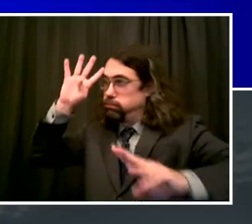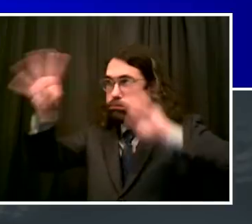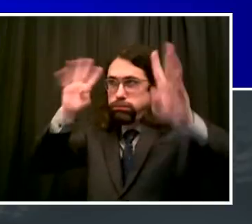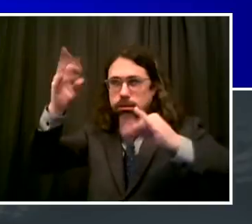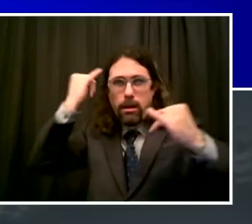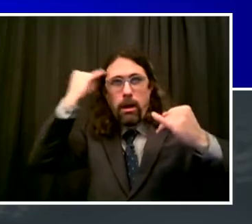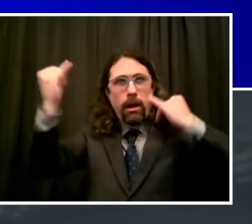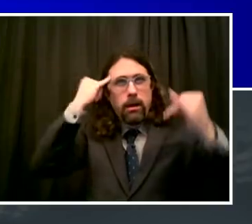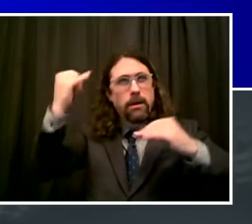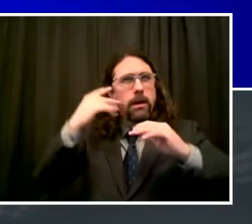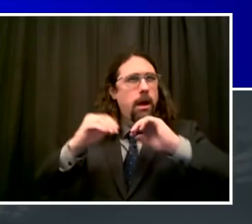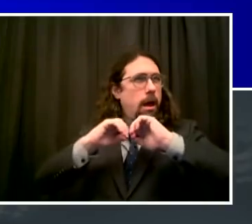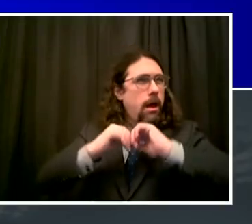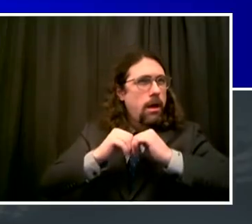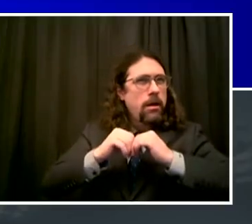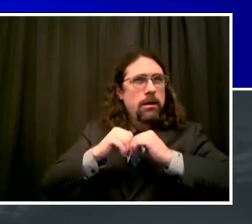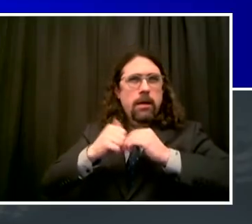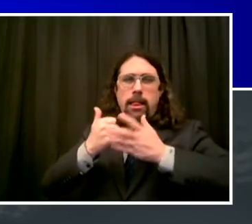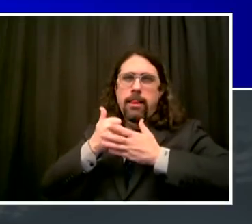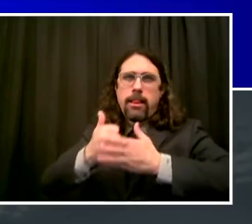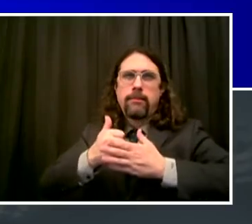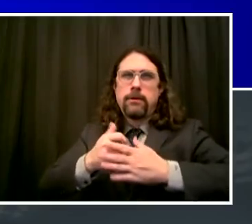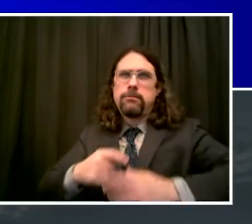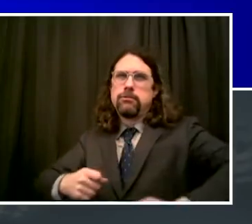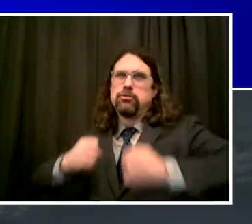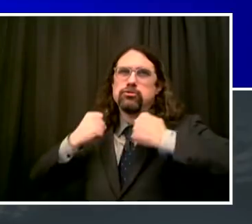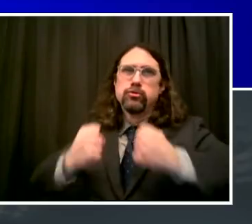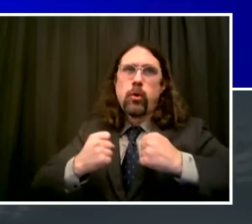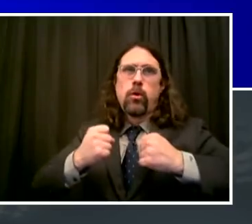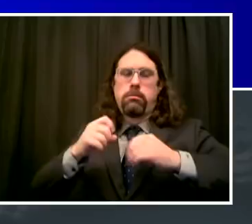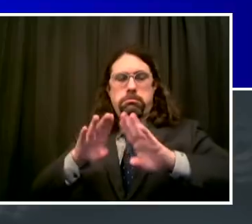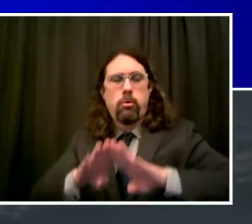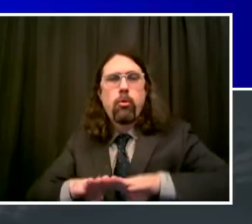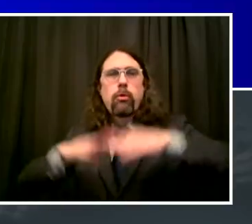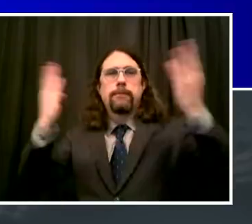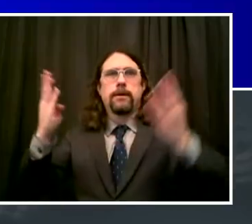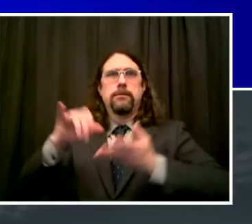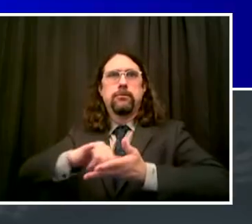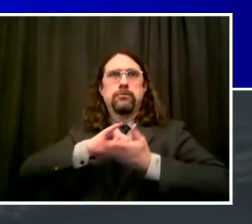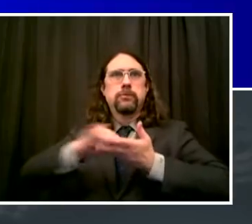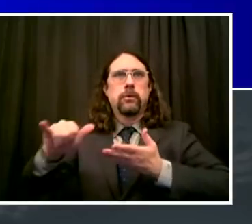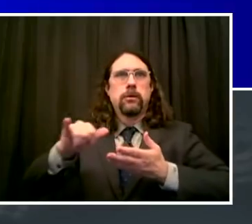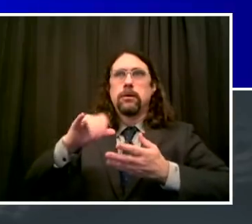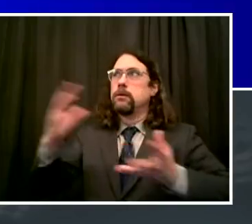FIGURE OUT HOW IT'S IN ITS OWN WORK ANDHE T LEADER IN THE COMMNUI FTYORTH E WHOLE CITY